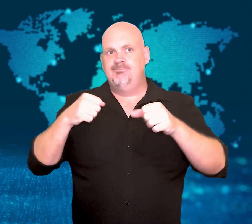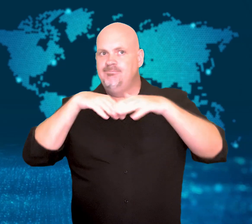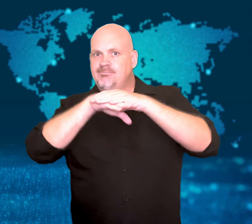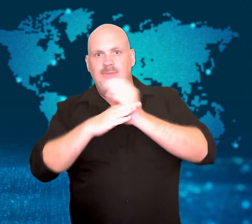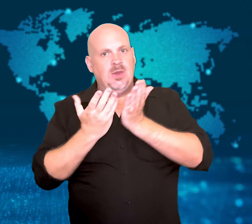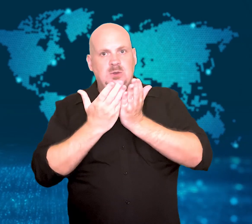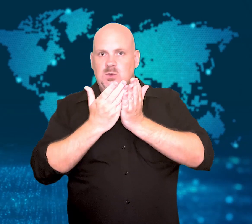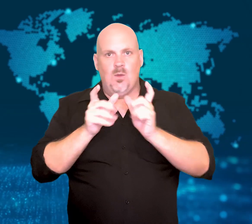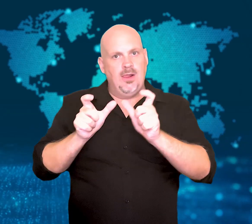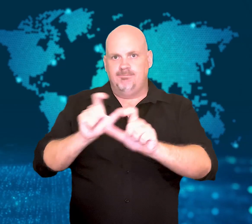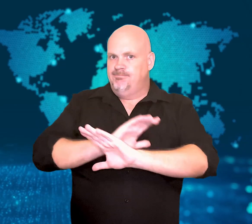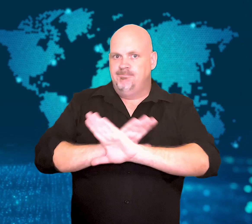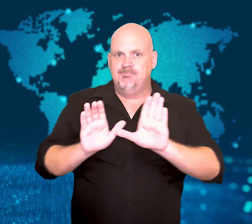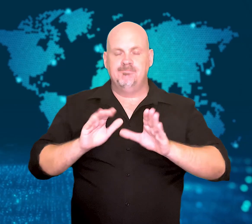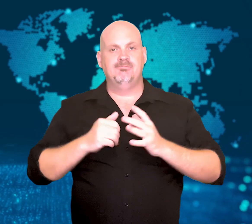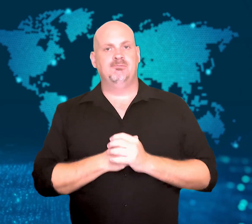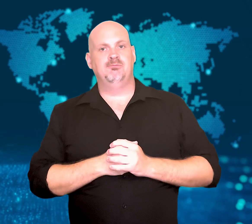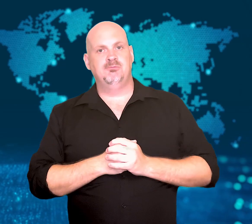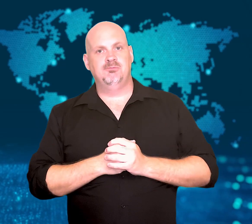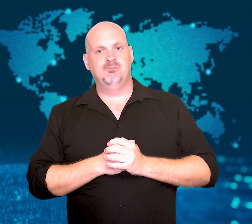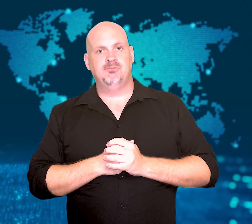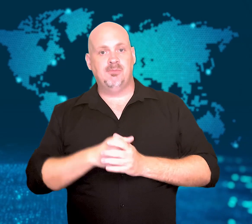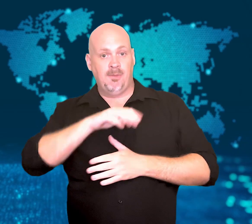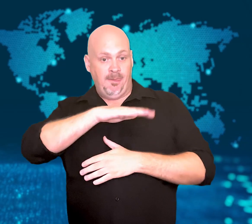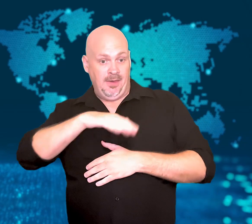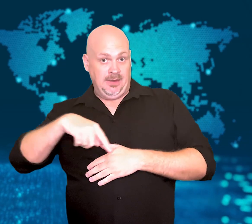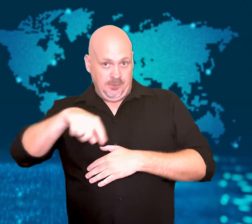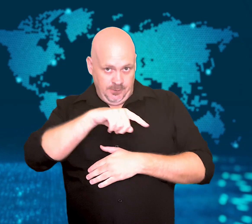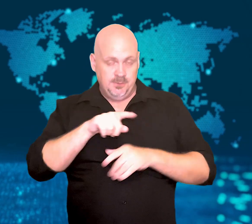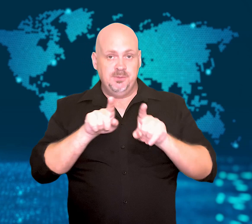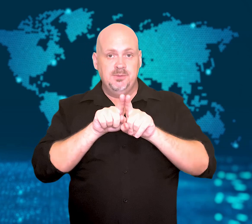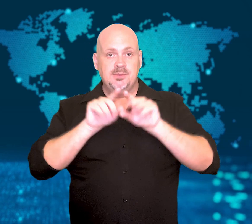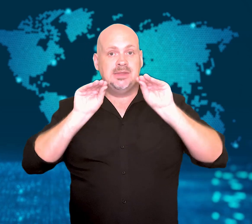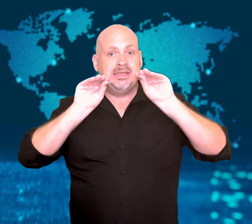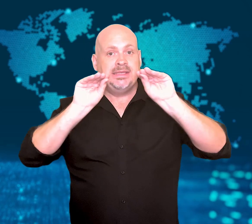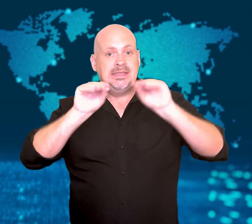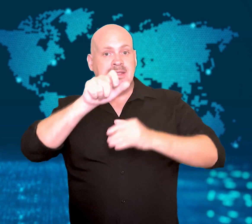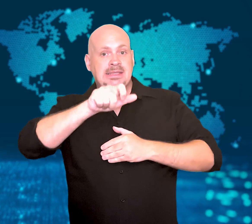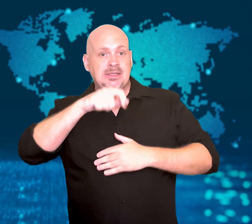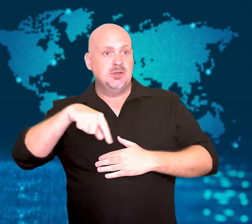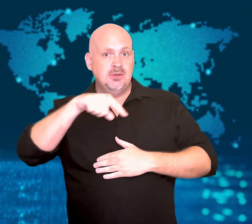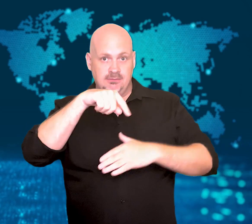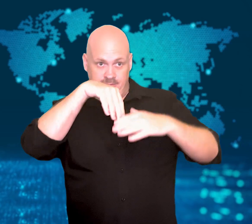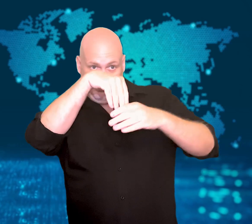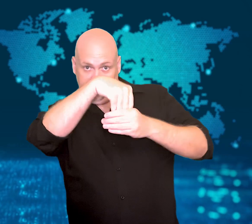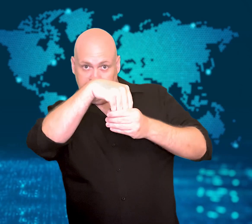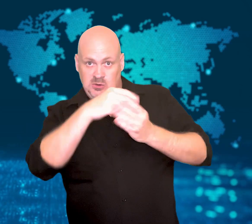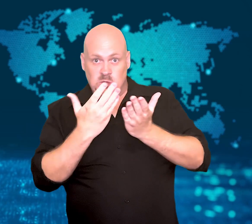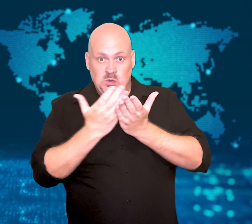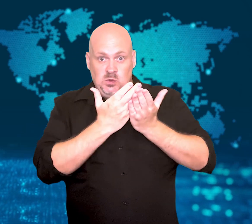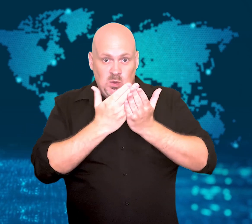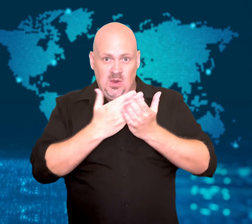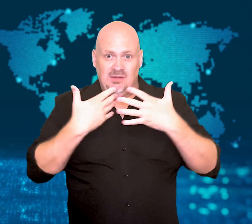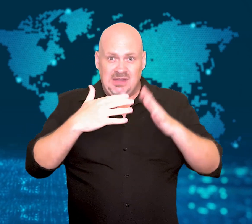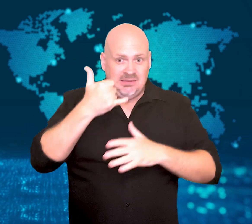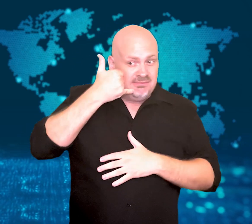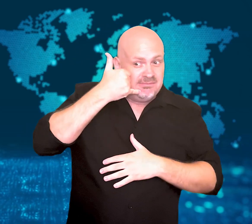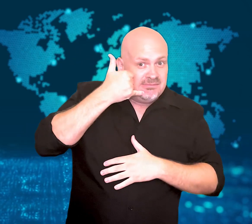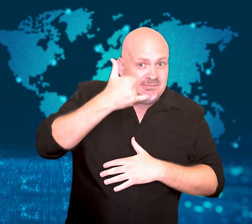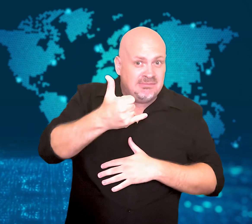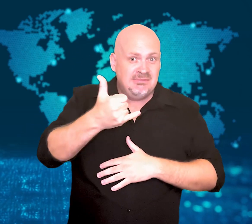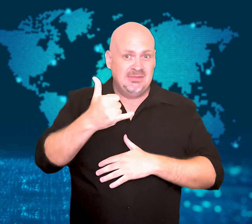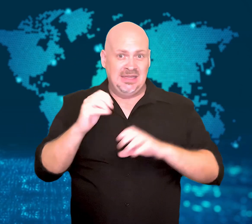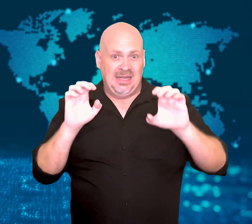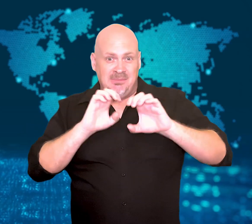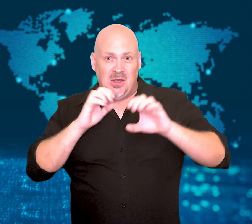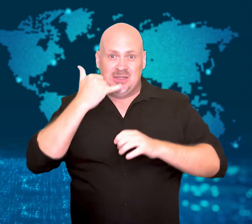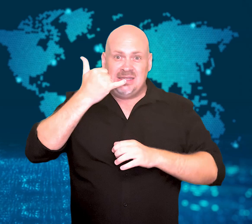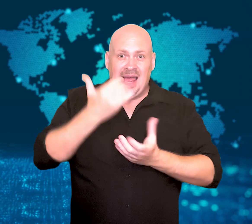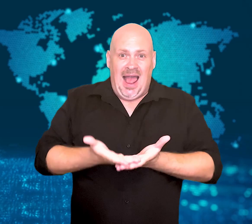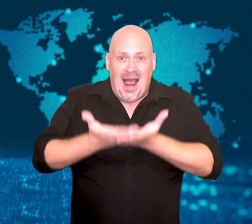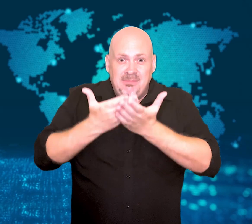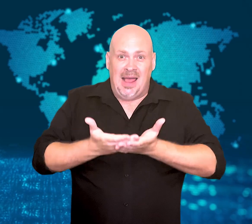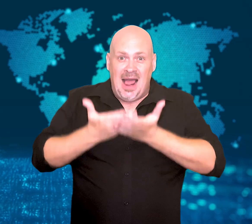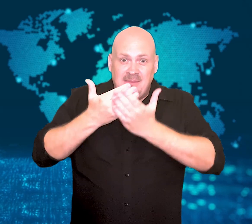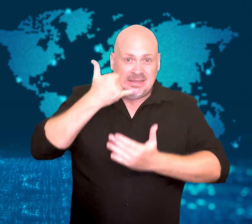In the meantime, students and teachers inside